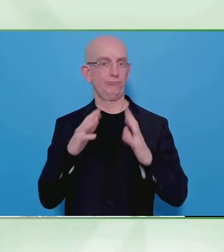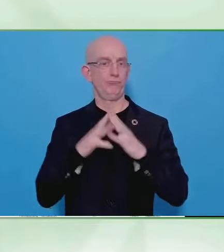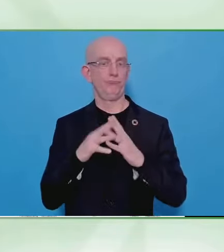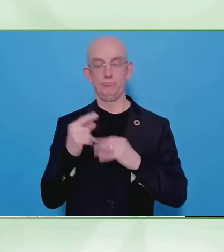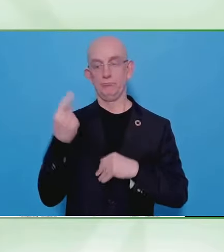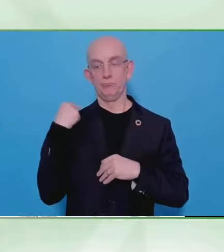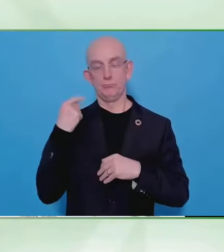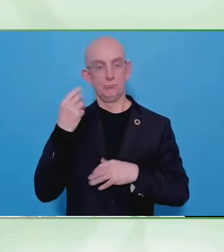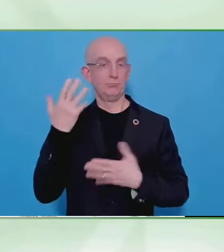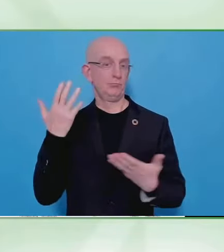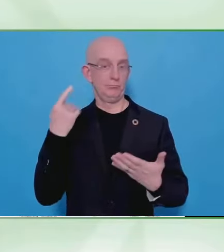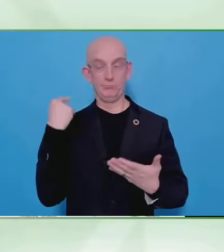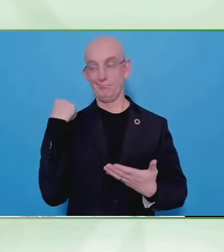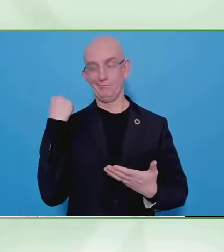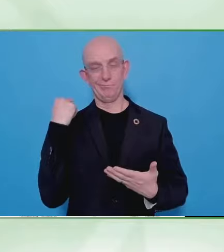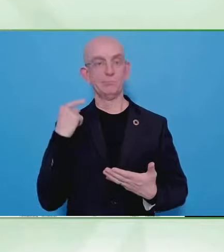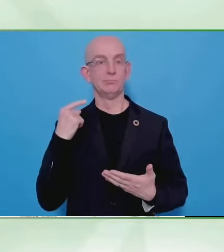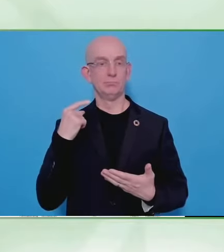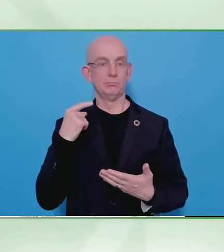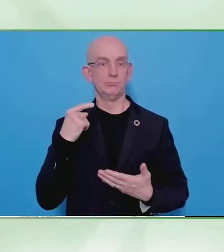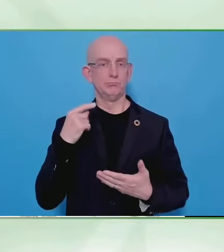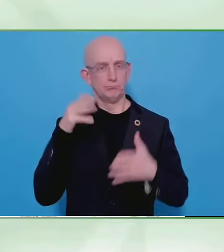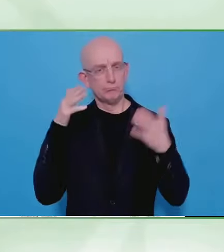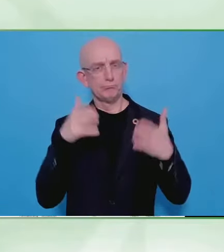companies. Thank you.